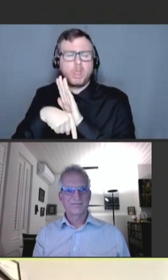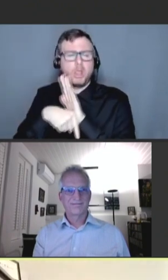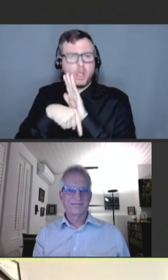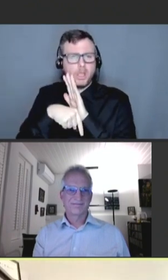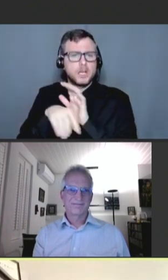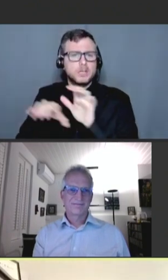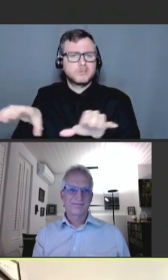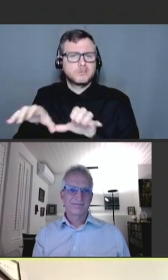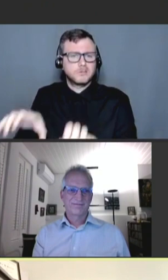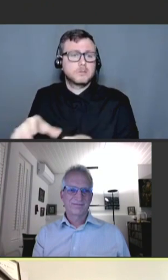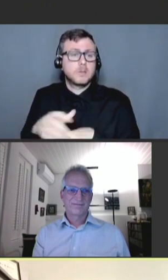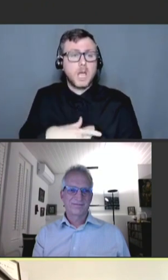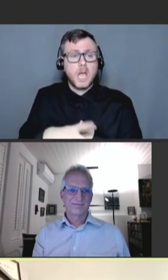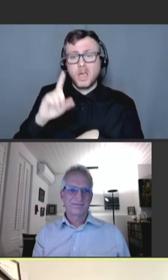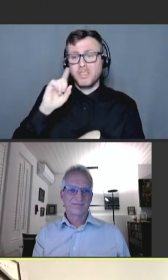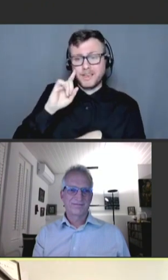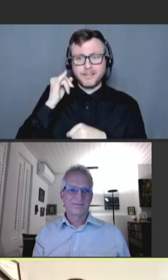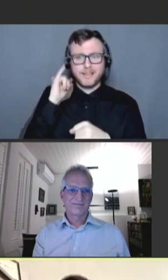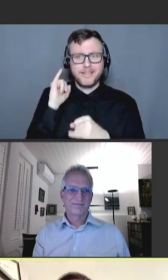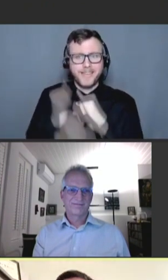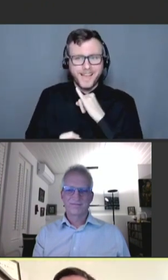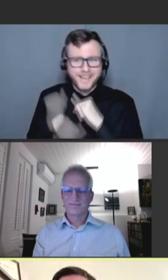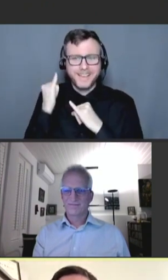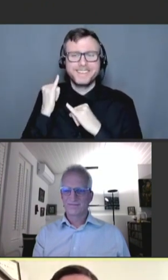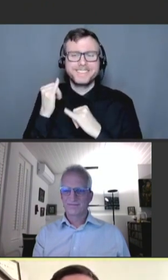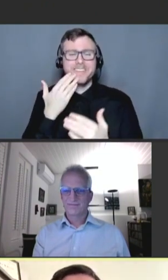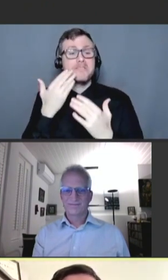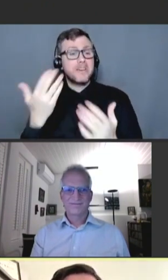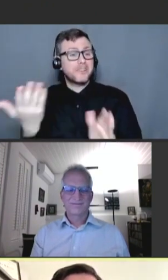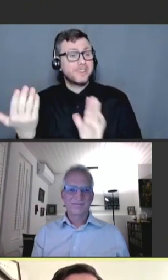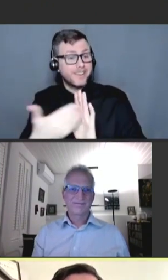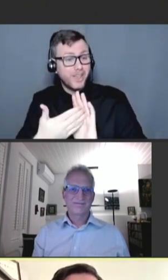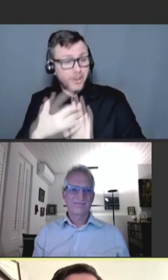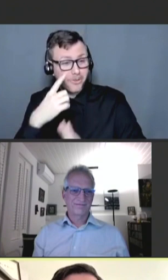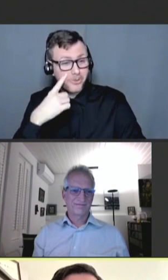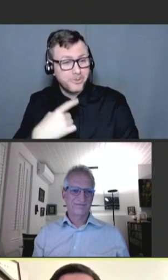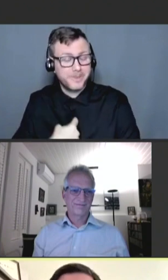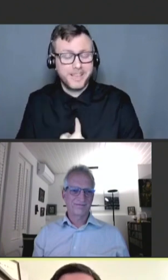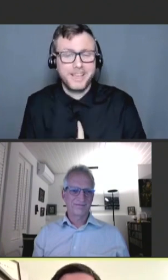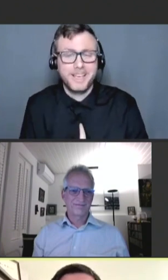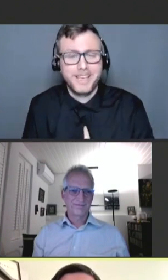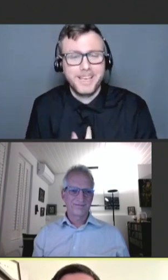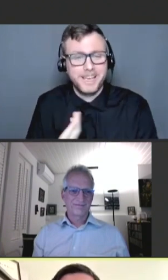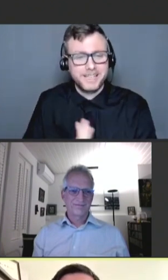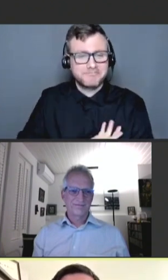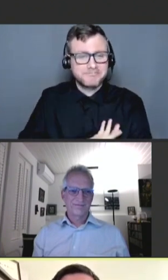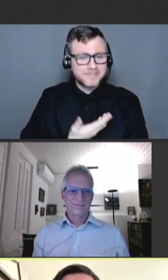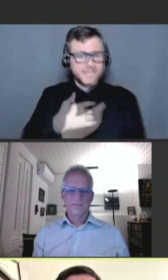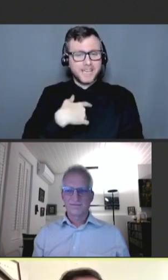I think that's probably my last. So, thank you again for having me, and we'll be looking forward to the Q and A after this.